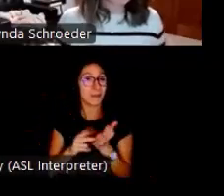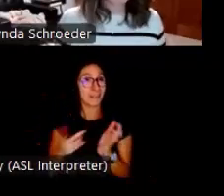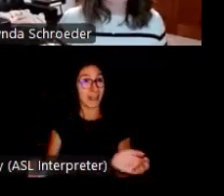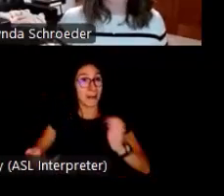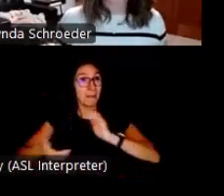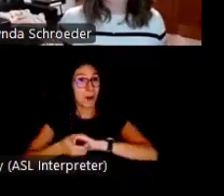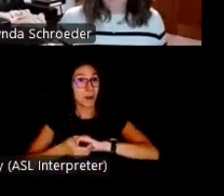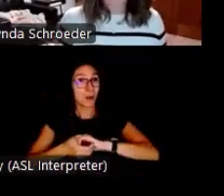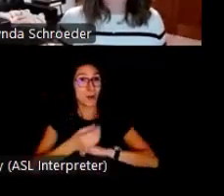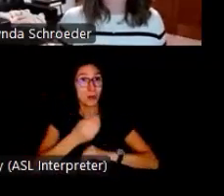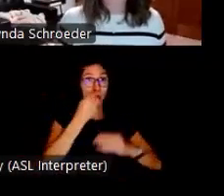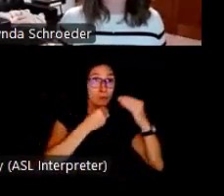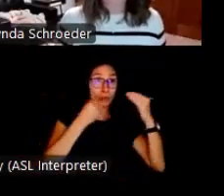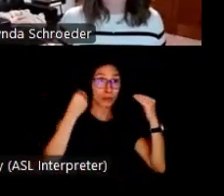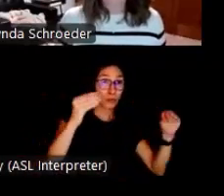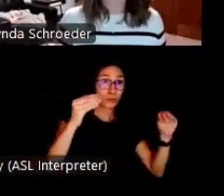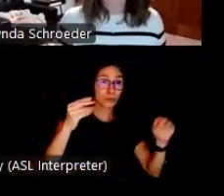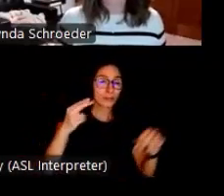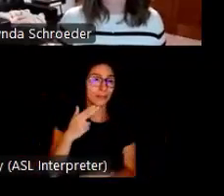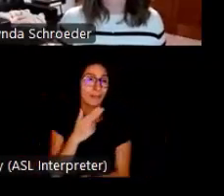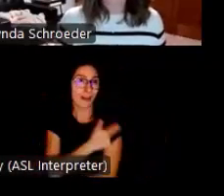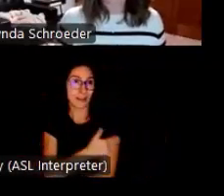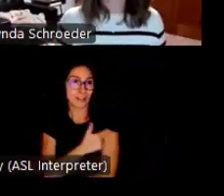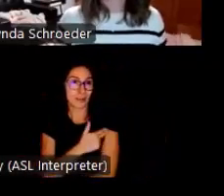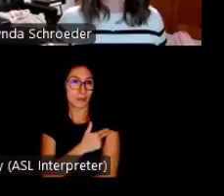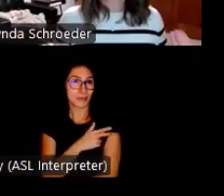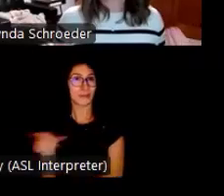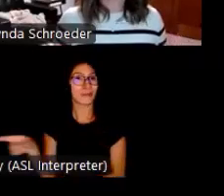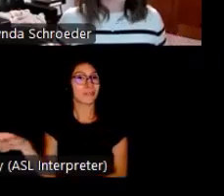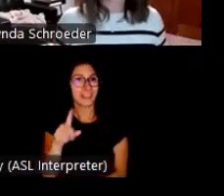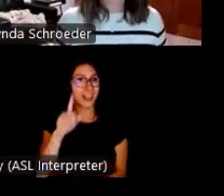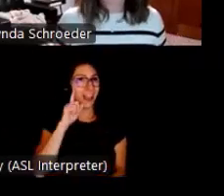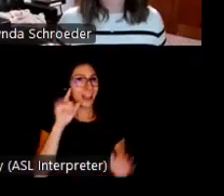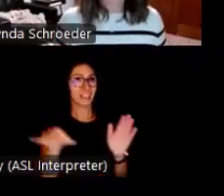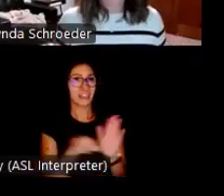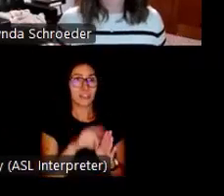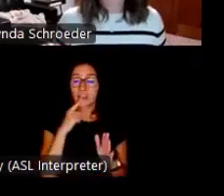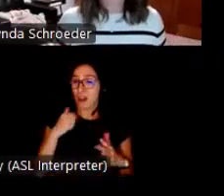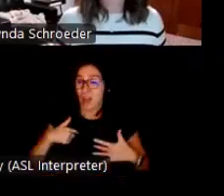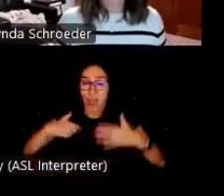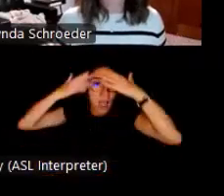one of the more tangible things they identified and said, I don't even have time to take care of my family